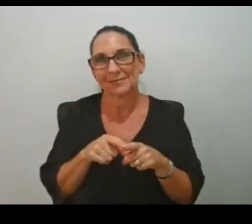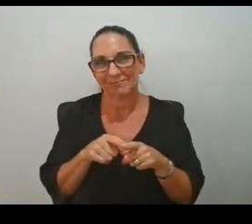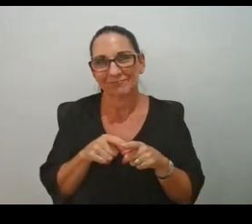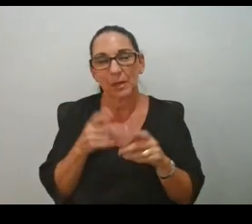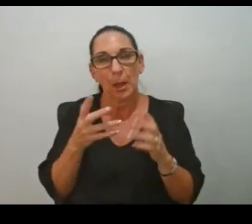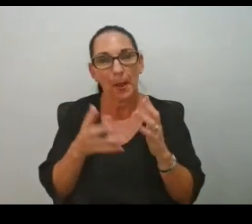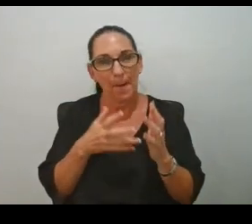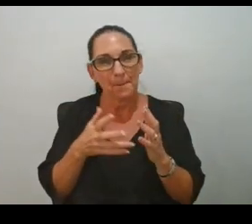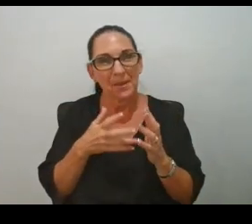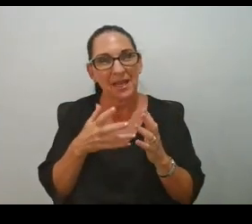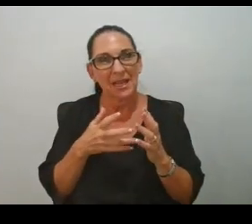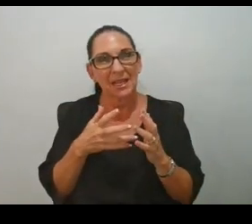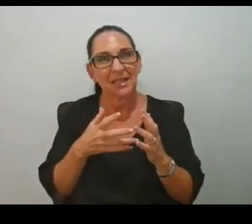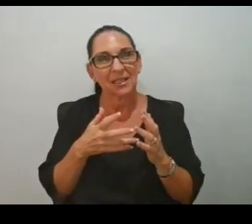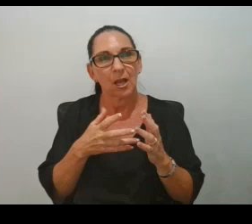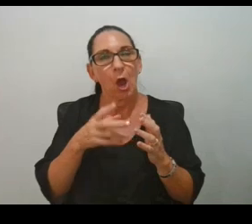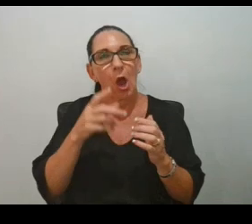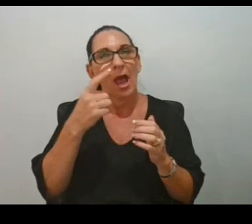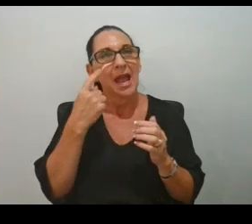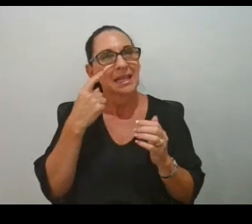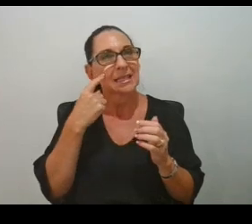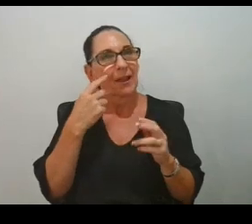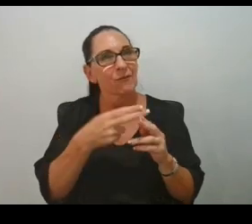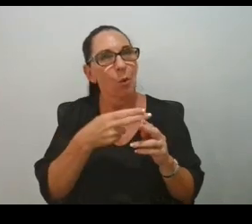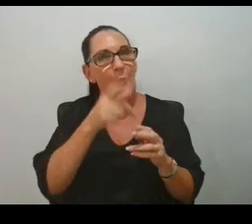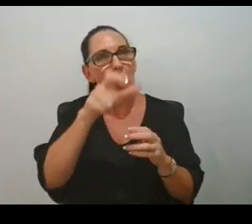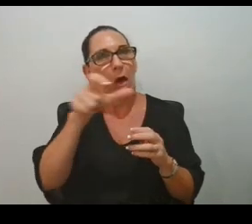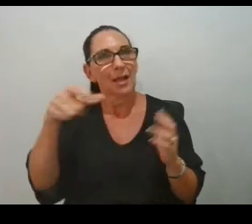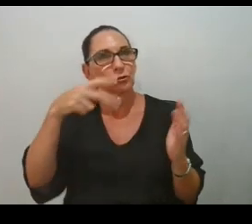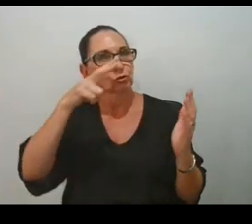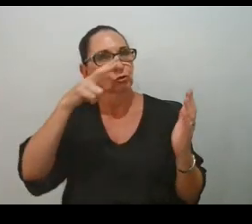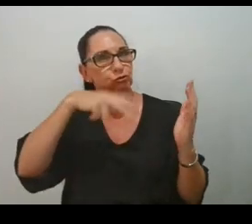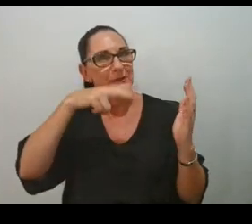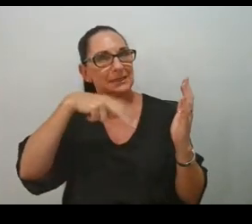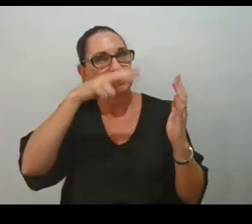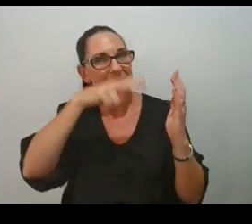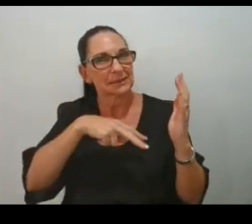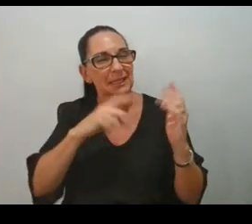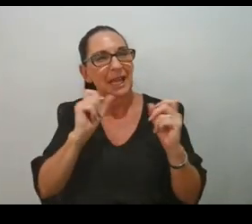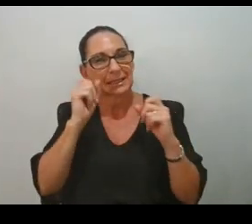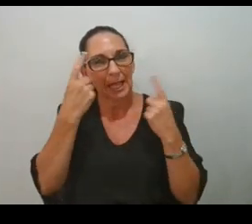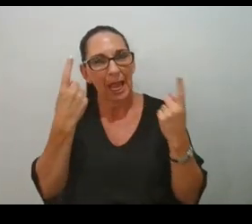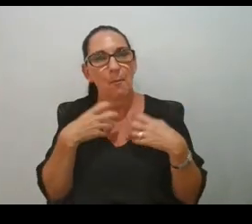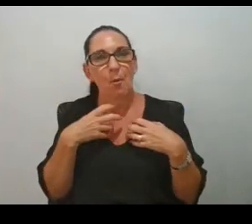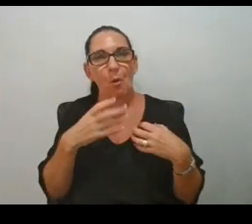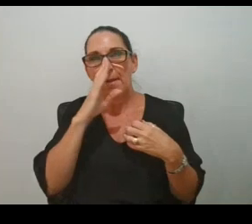as an audience it's a really good fact sheet in plain language explaining what our tests are and